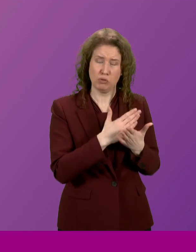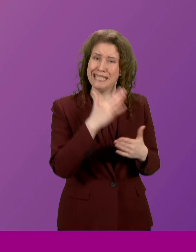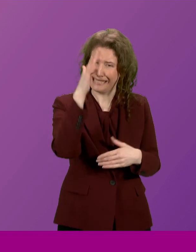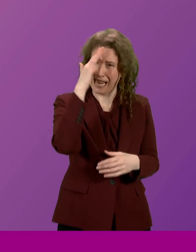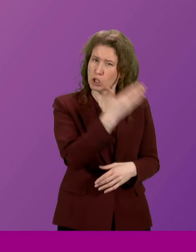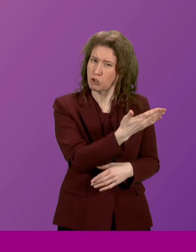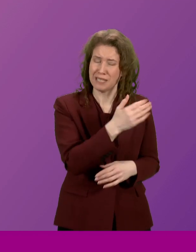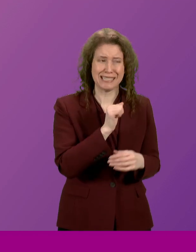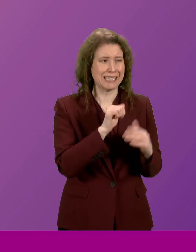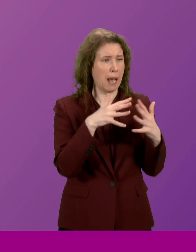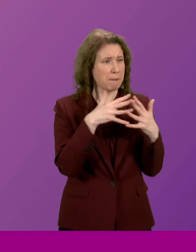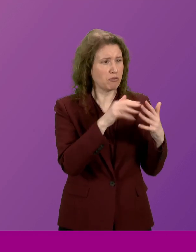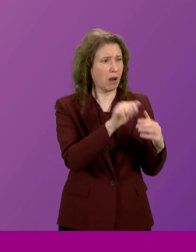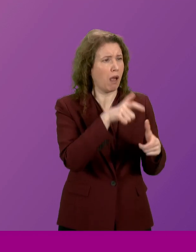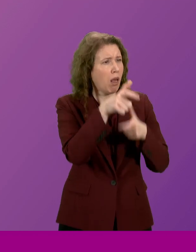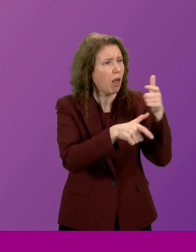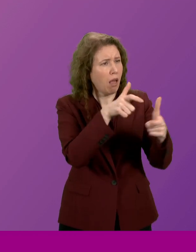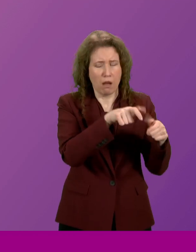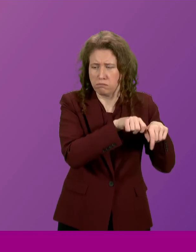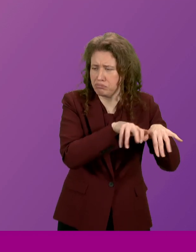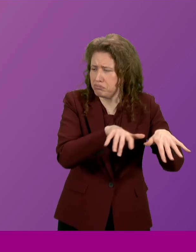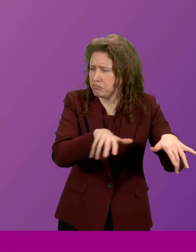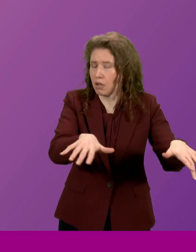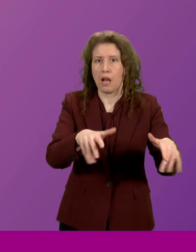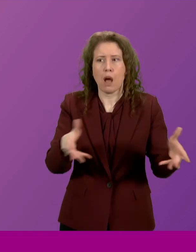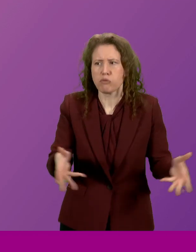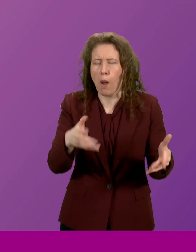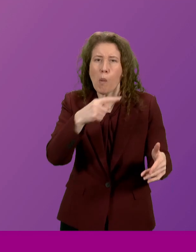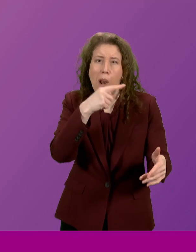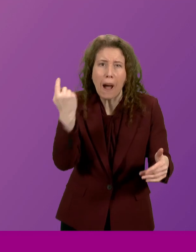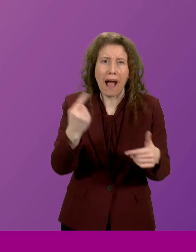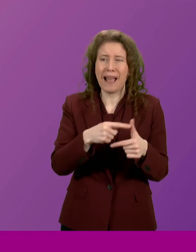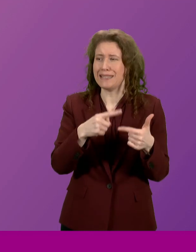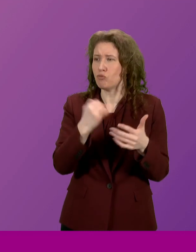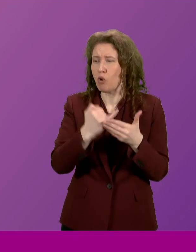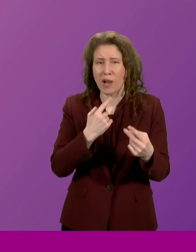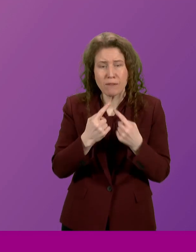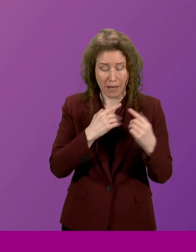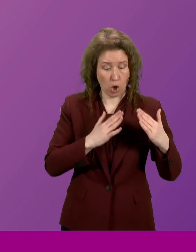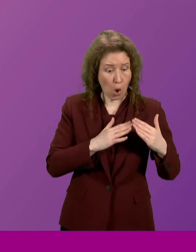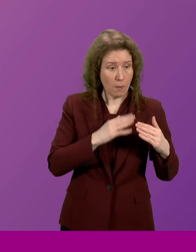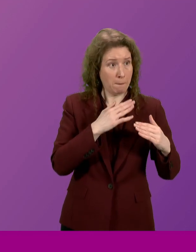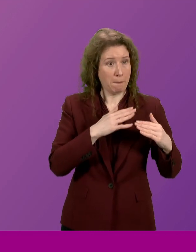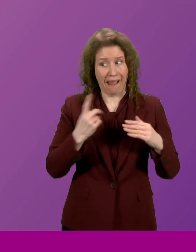and our global politics. Promoting lies and misinformation at home and abroad can have serious